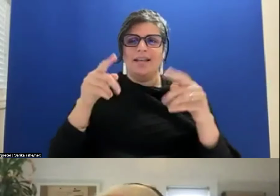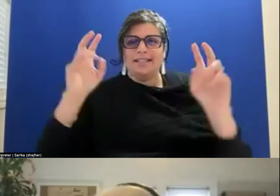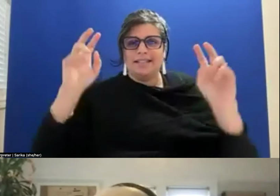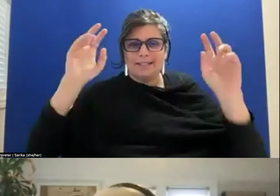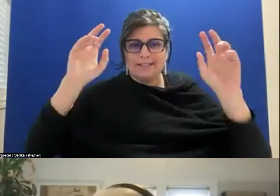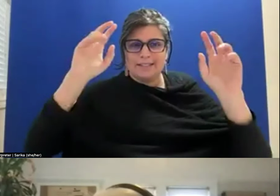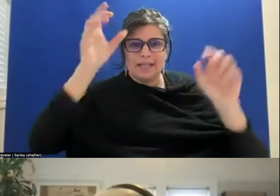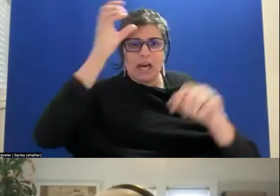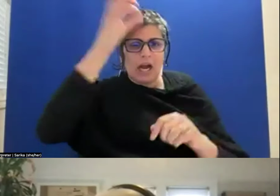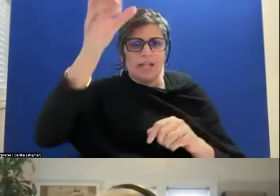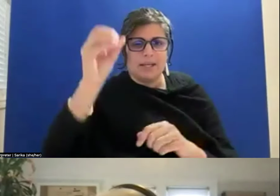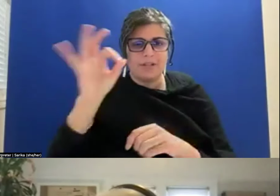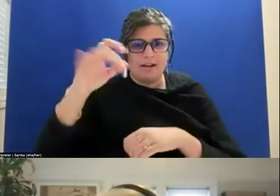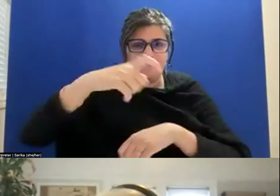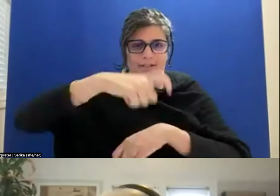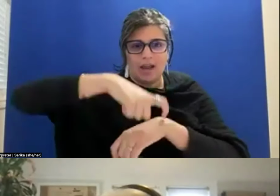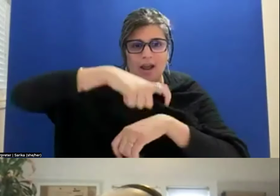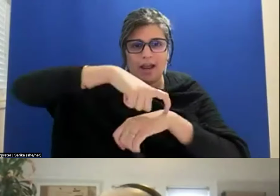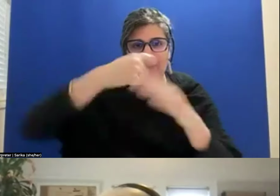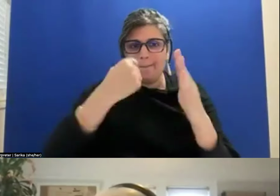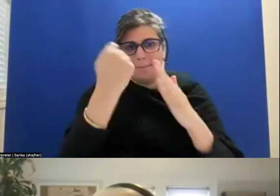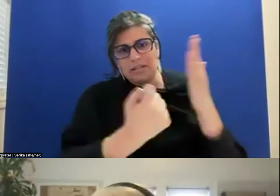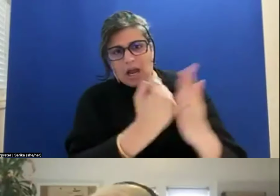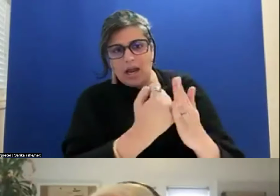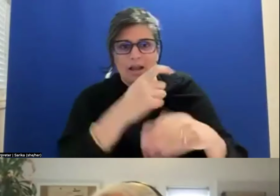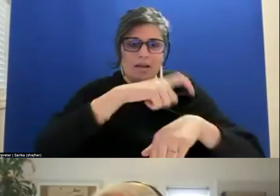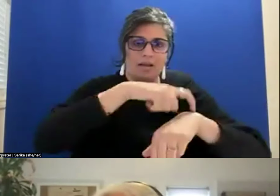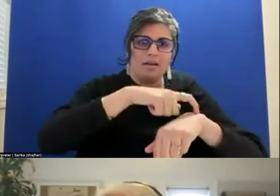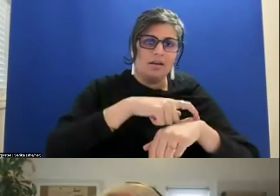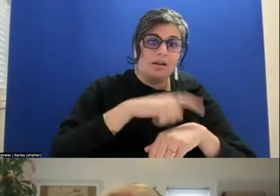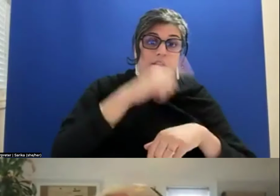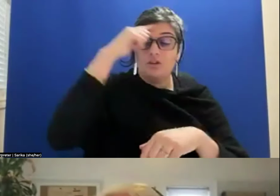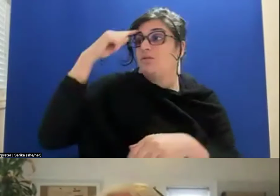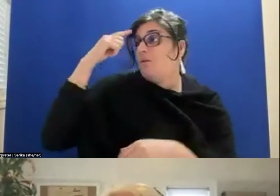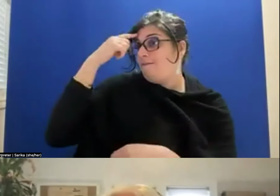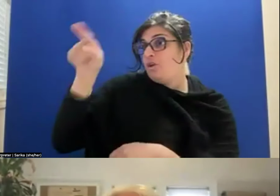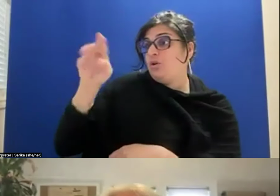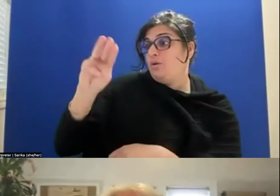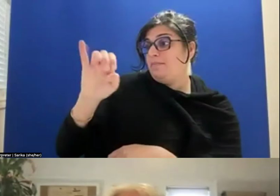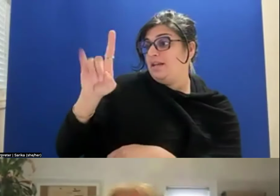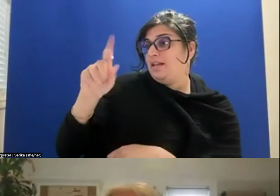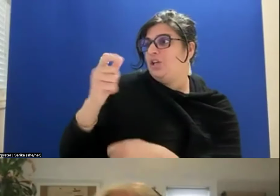And that for you to that you been working inside this church for,